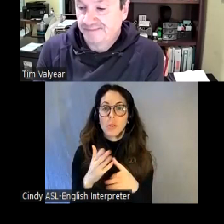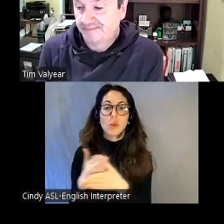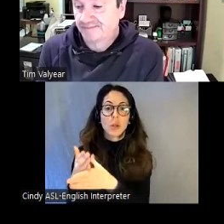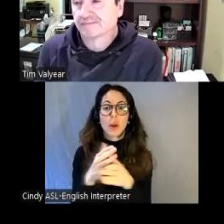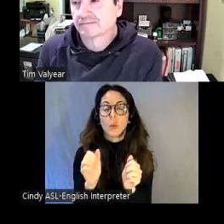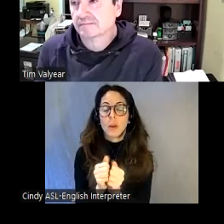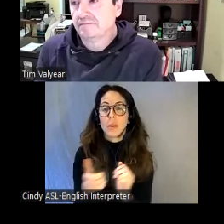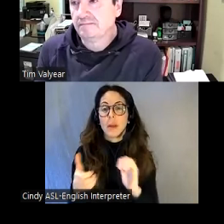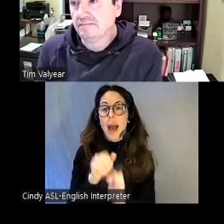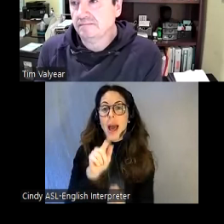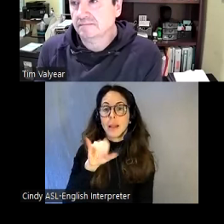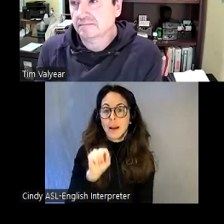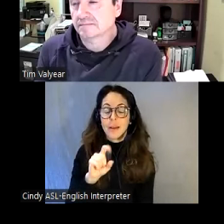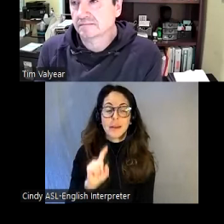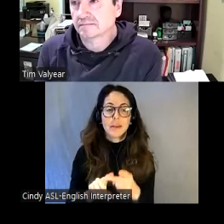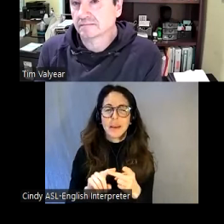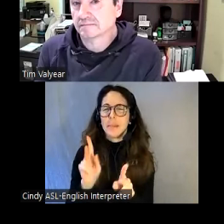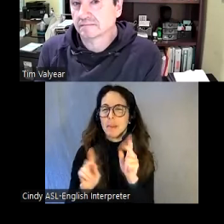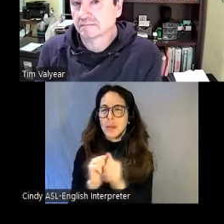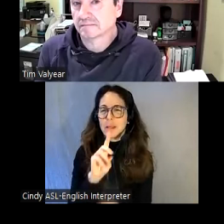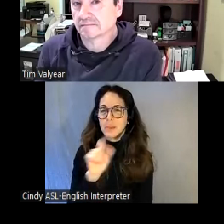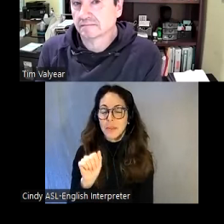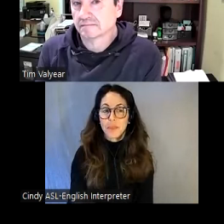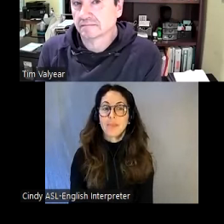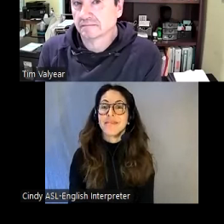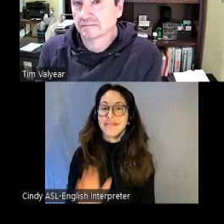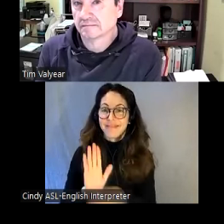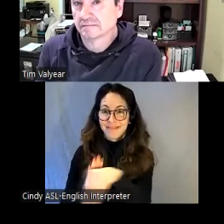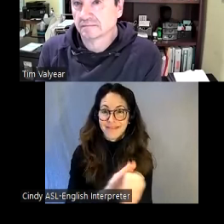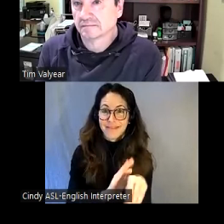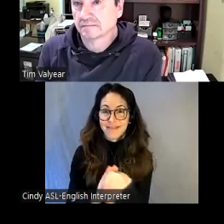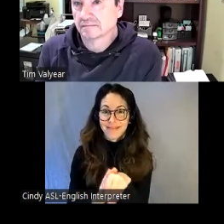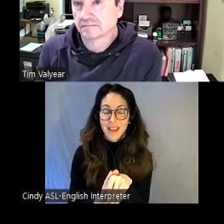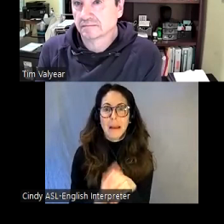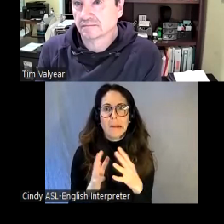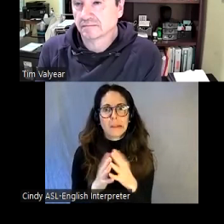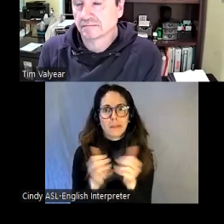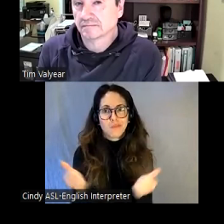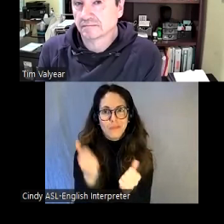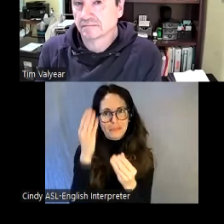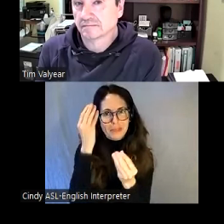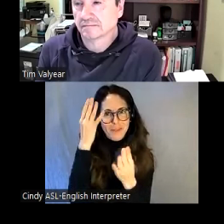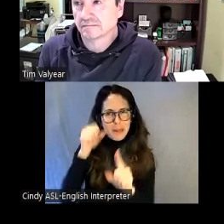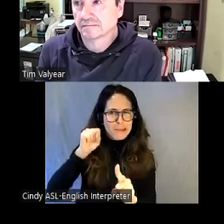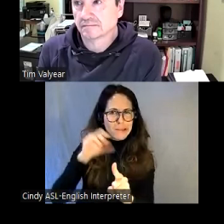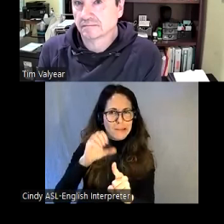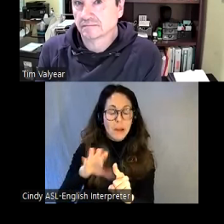be recording this workshop on Zoom and the questions and answers section so we can share with people with